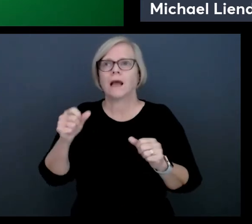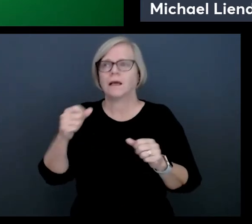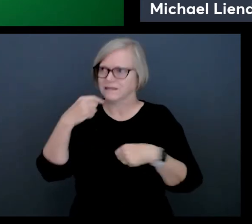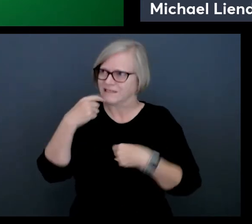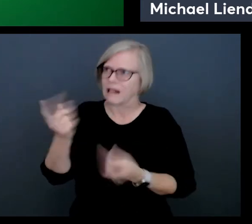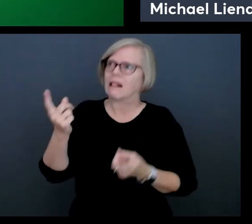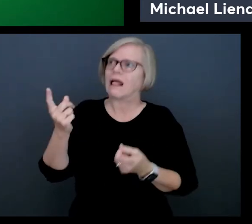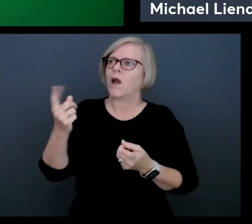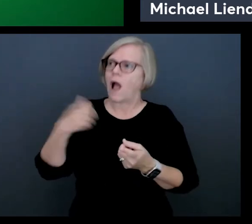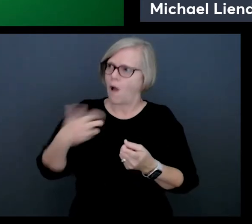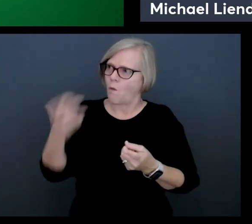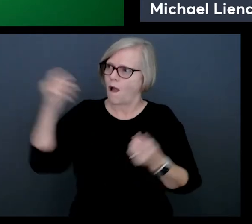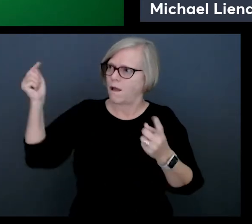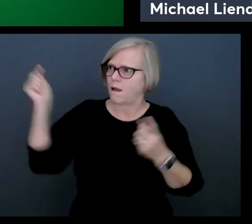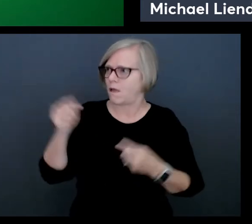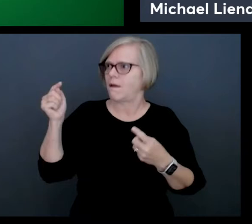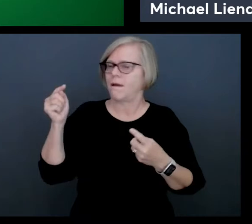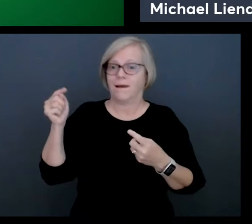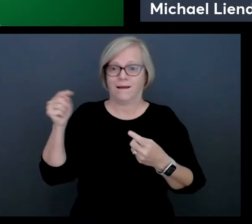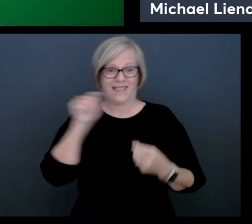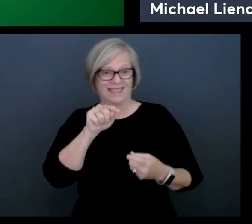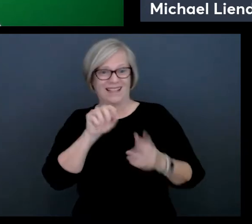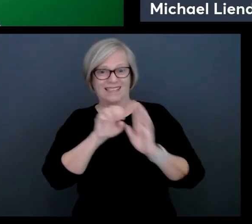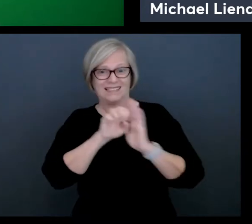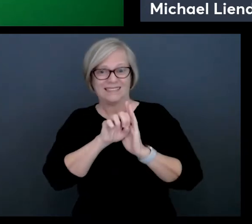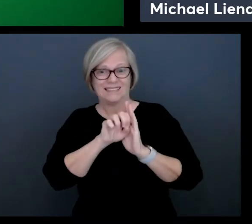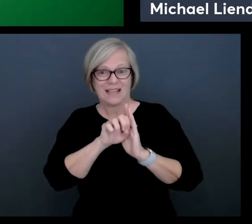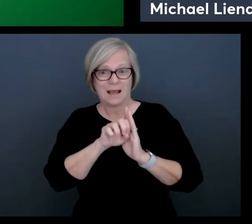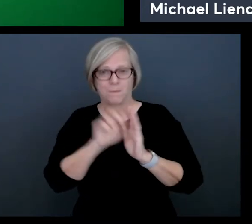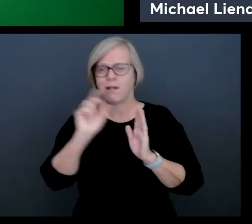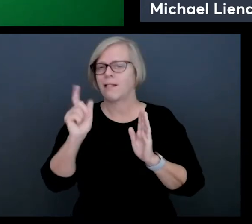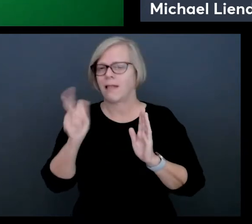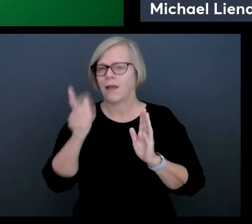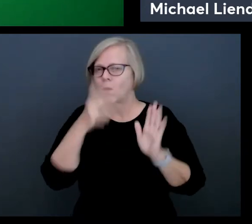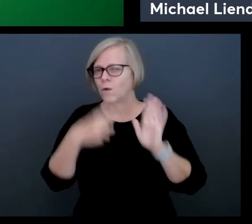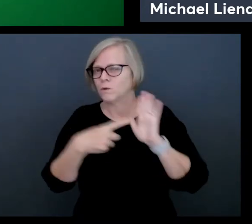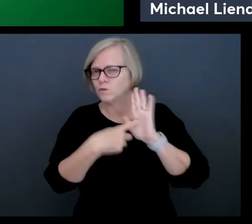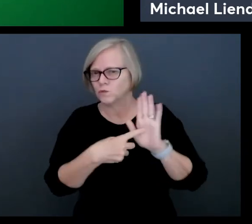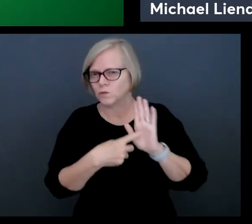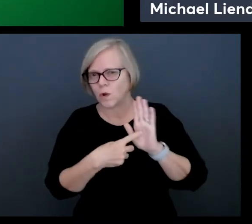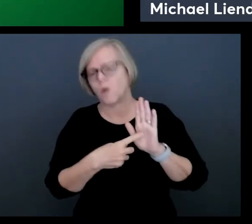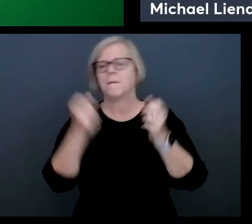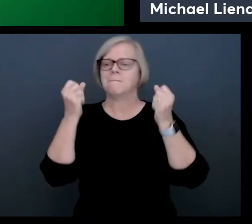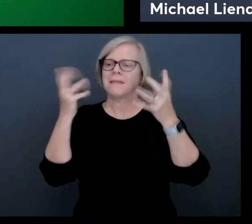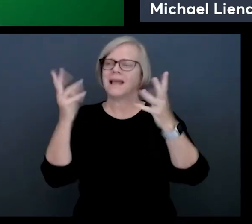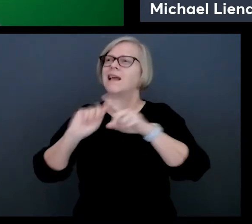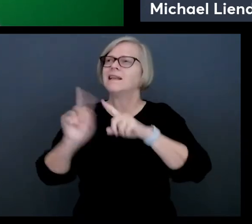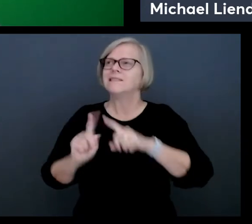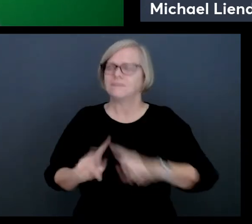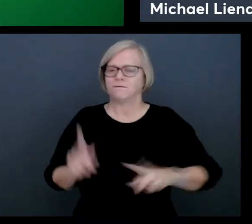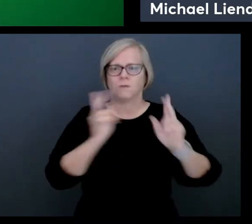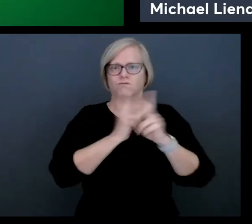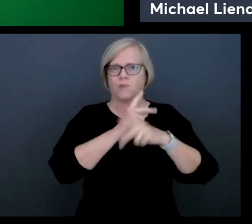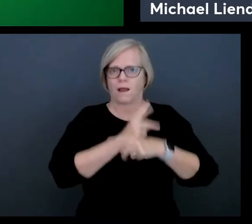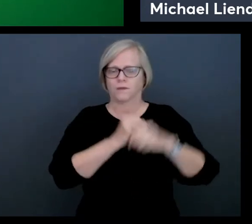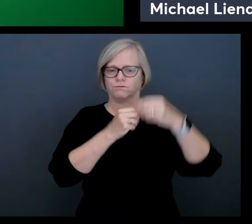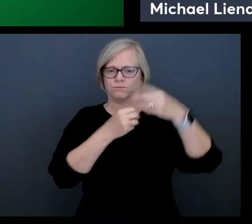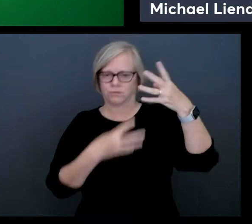is you can just declare what it is that you want. In this example that we have later on in this show, I have a bunch of products.